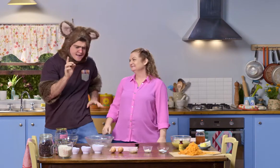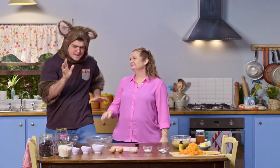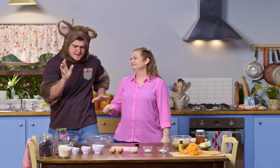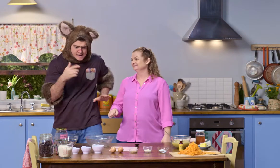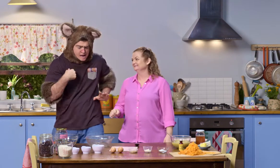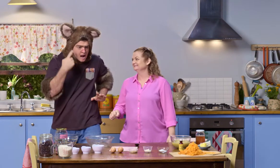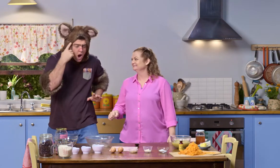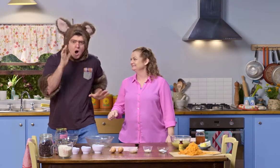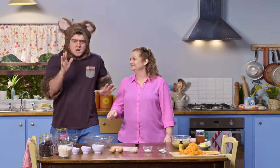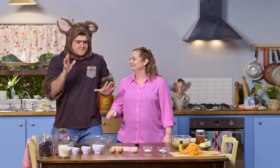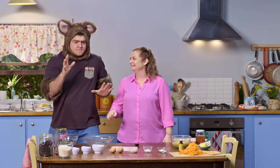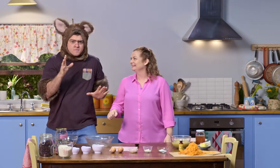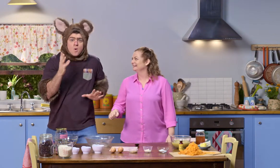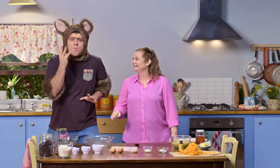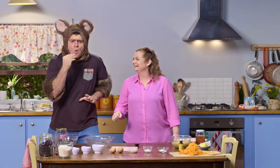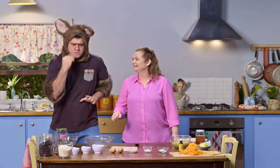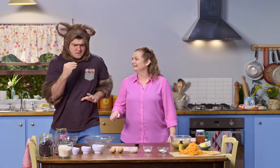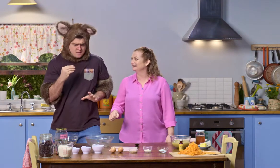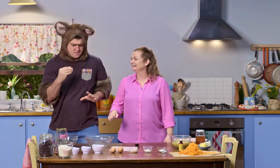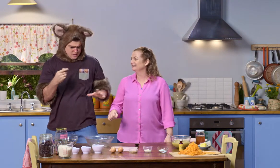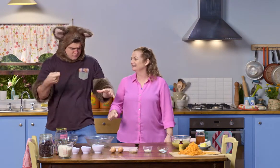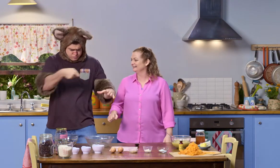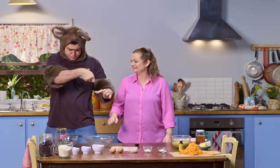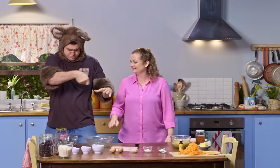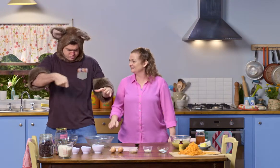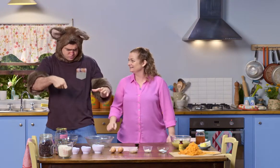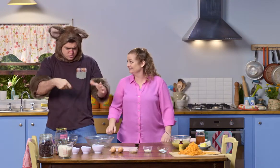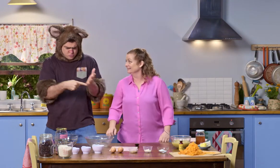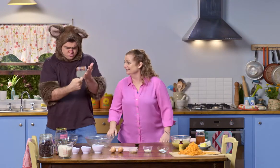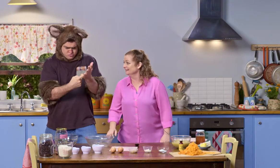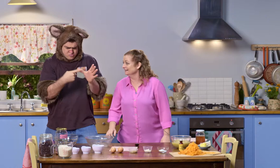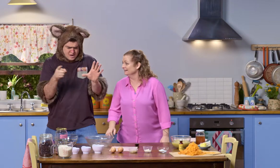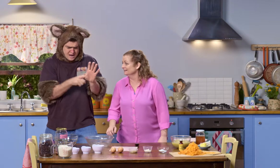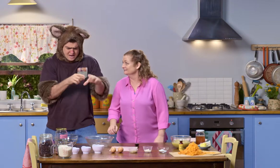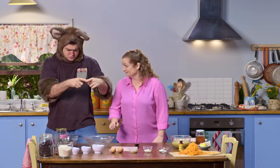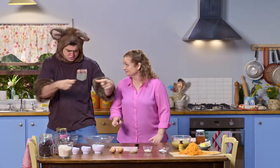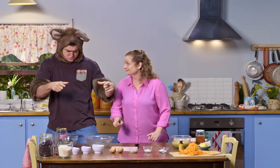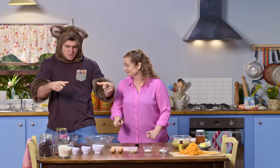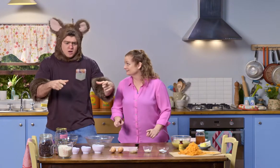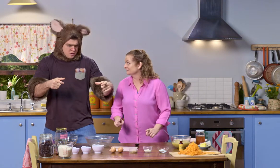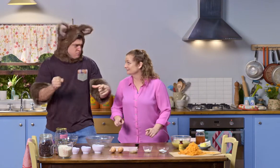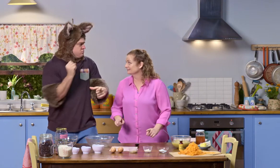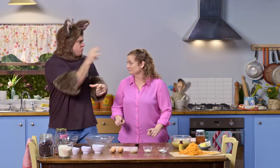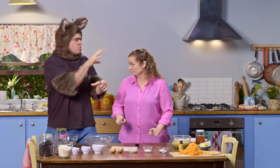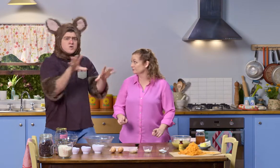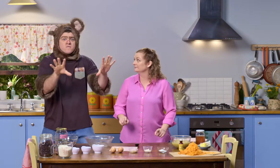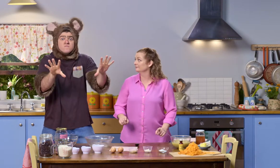Oh, I know. When you put water into a tray and you put it into the freezer,